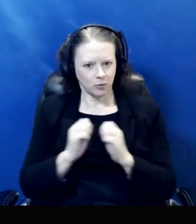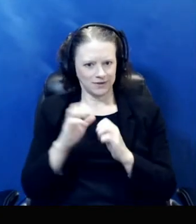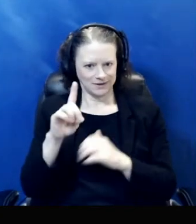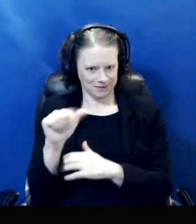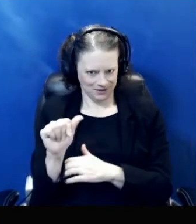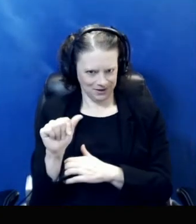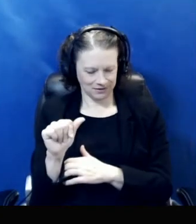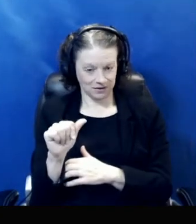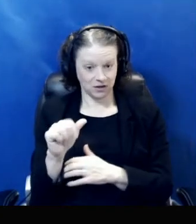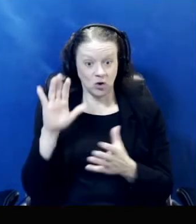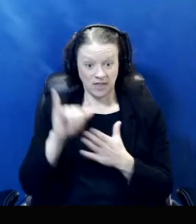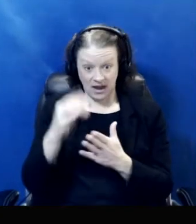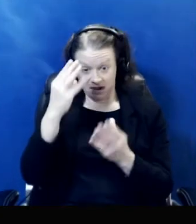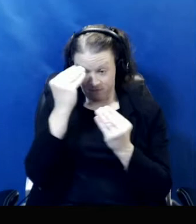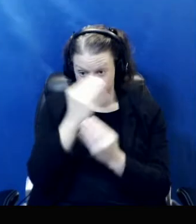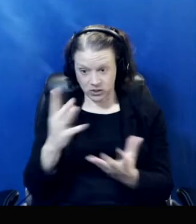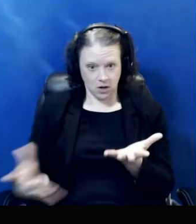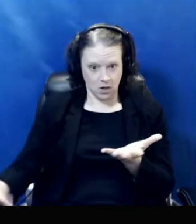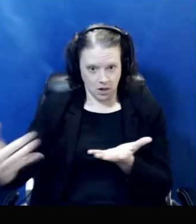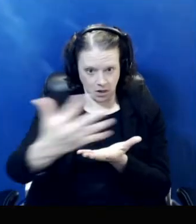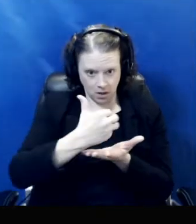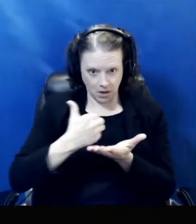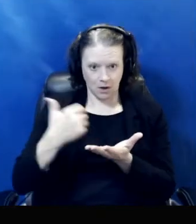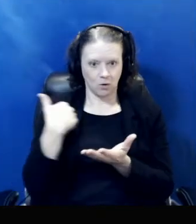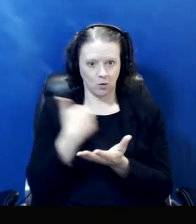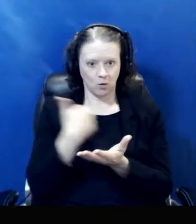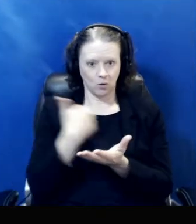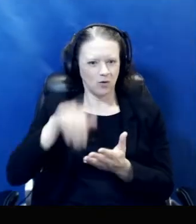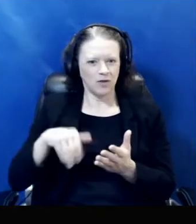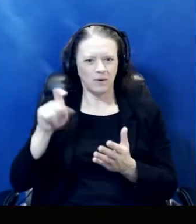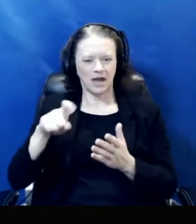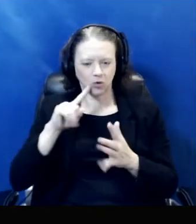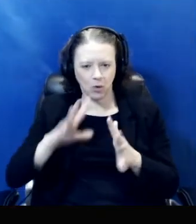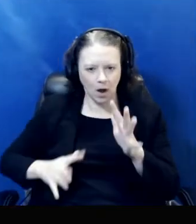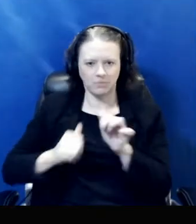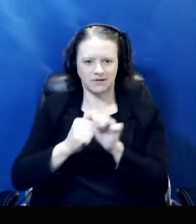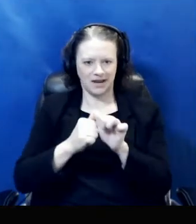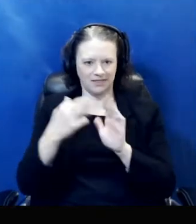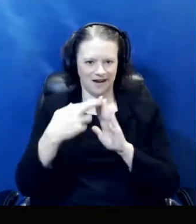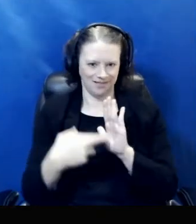we knew we had to make an update. On your screen now you can see a before and after view,